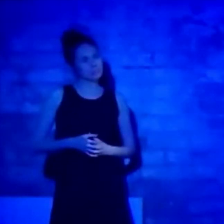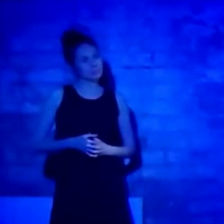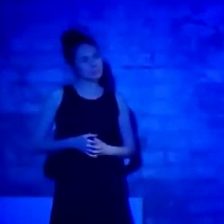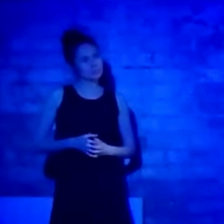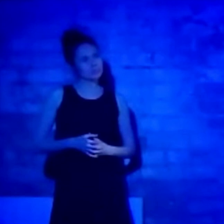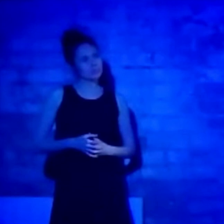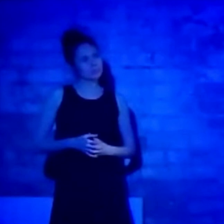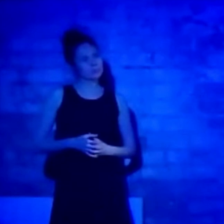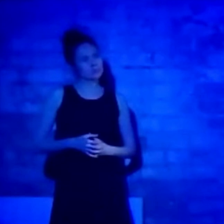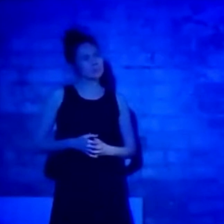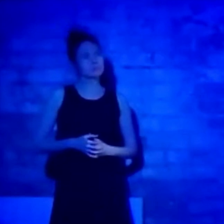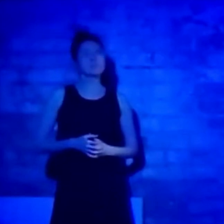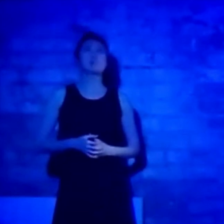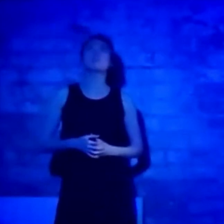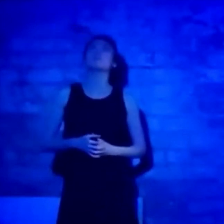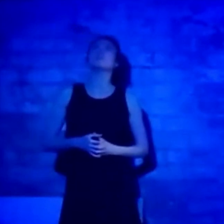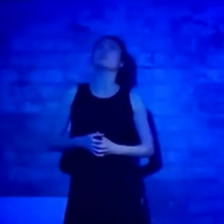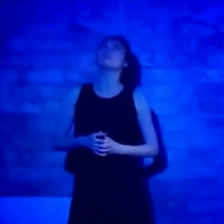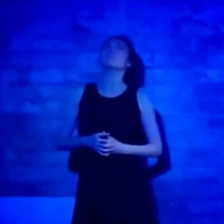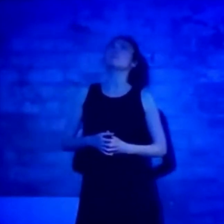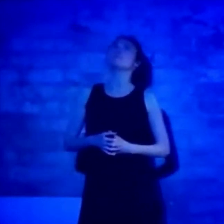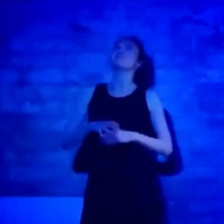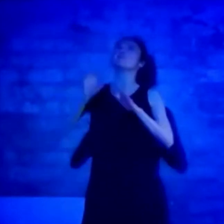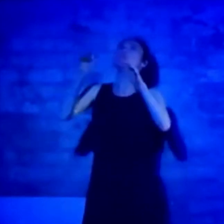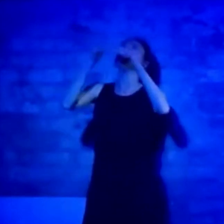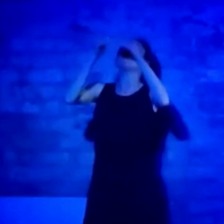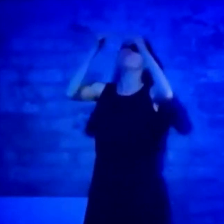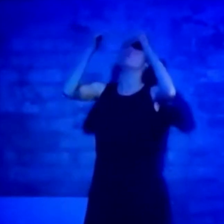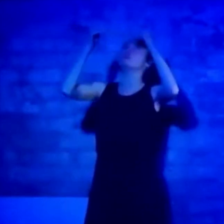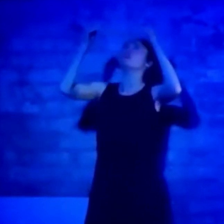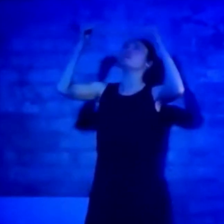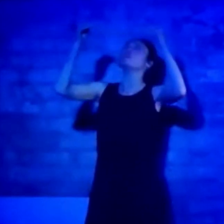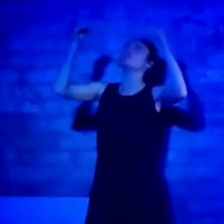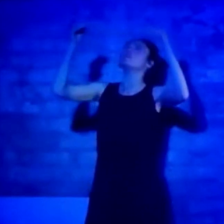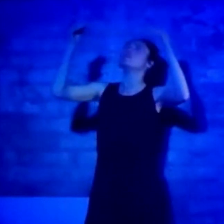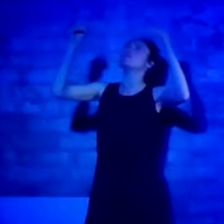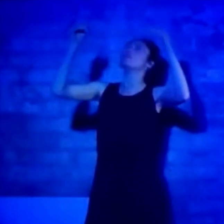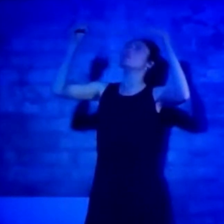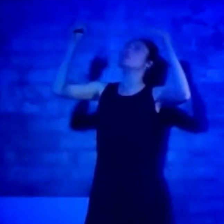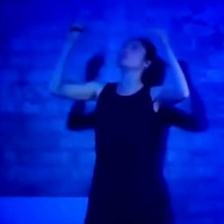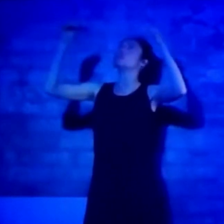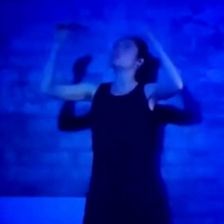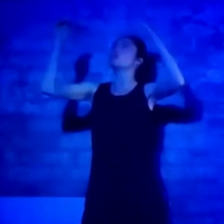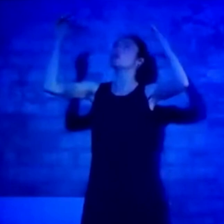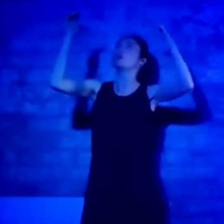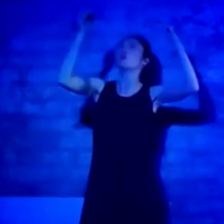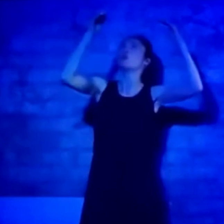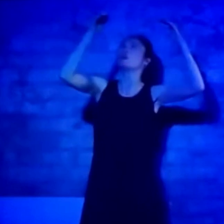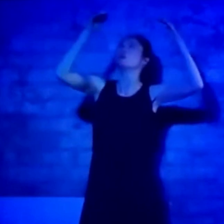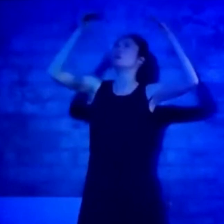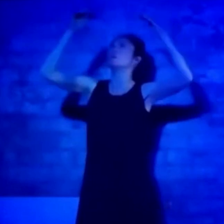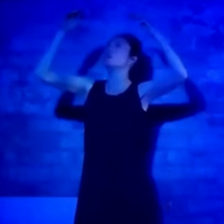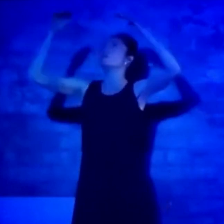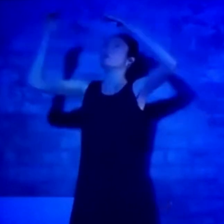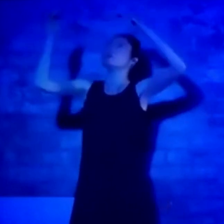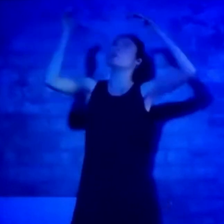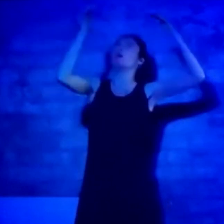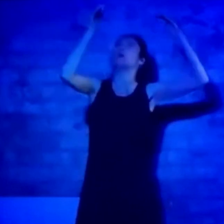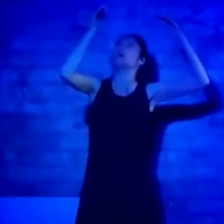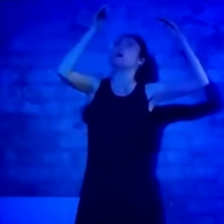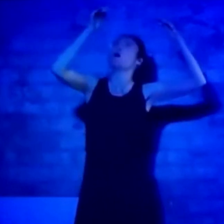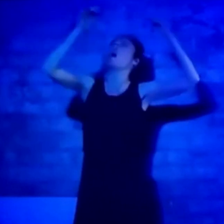Neutral celeste; senses murmur. Where doth thou rise & fall in desperate relation to tacit glances?